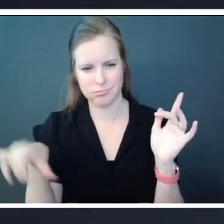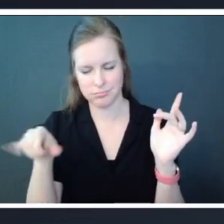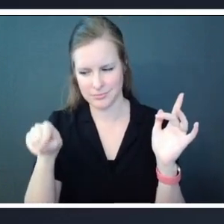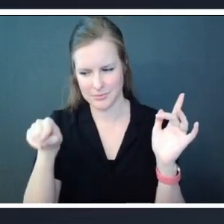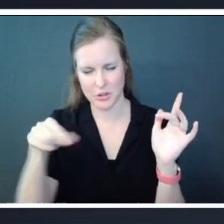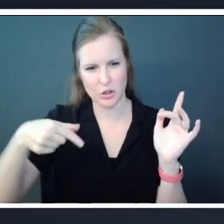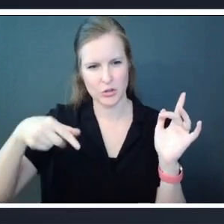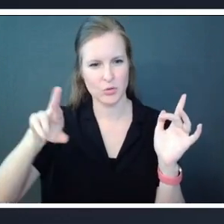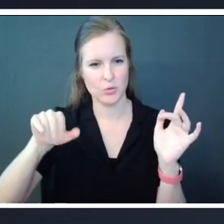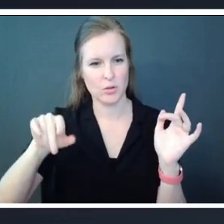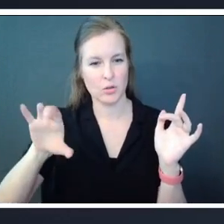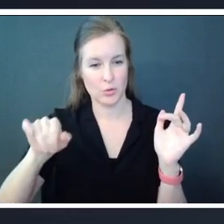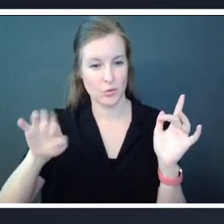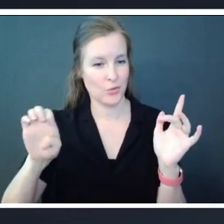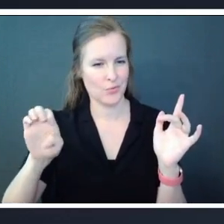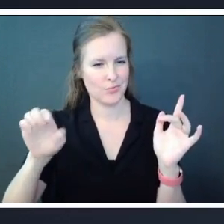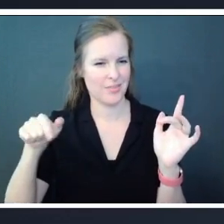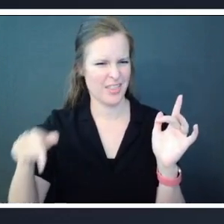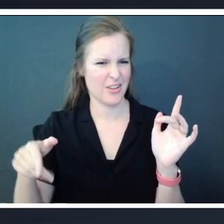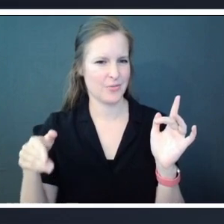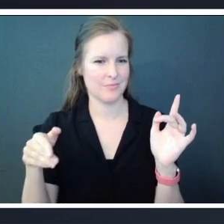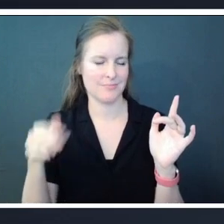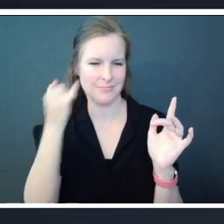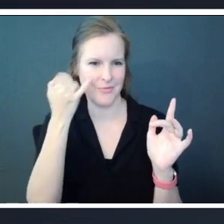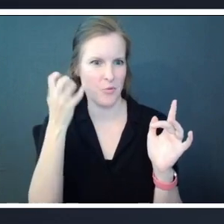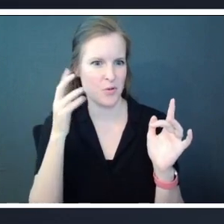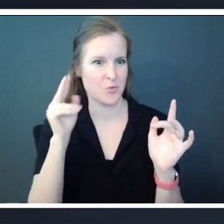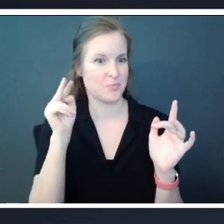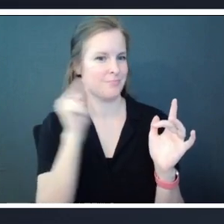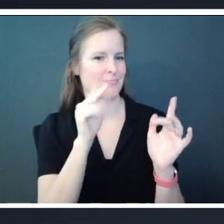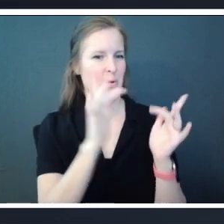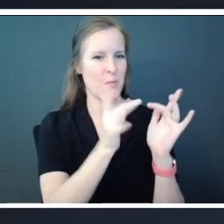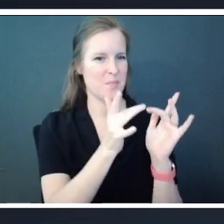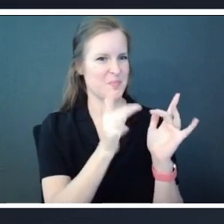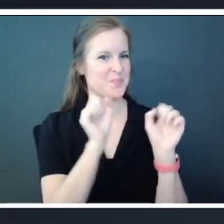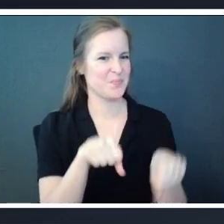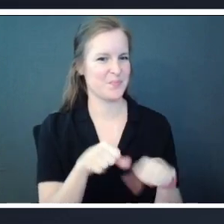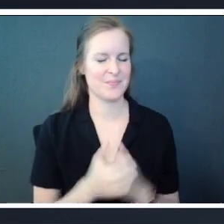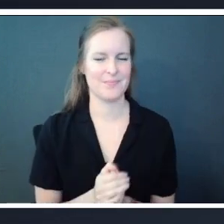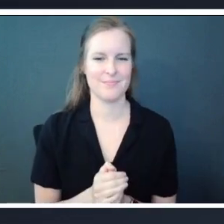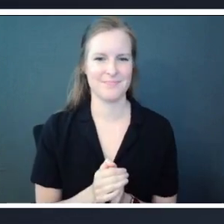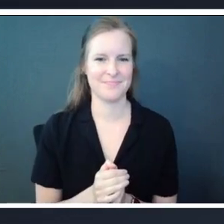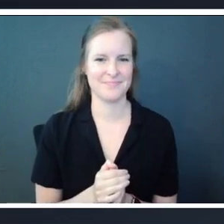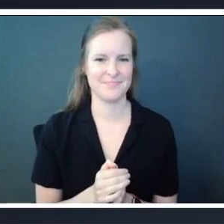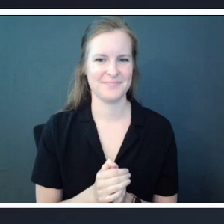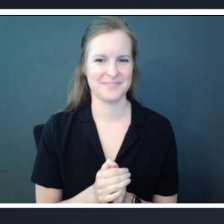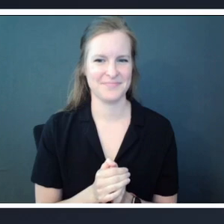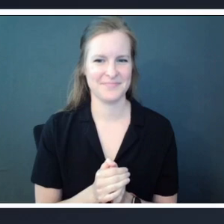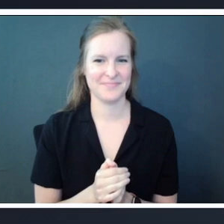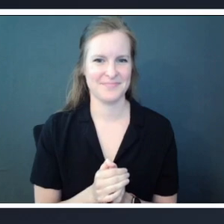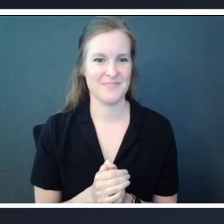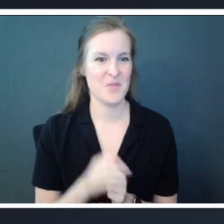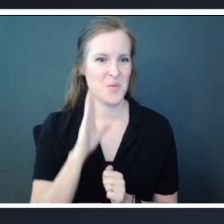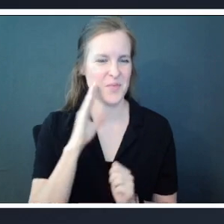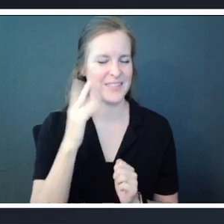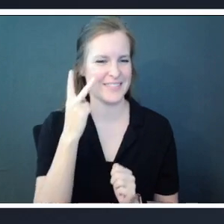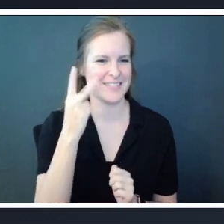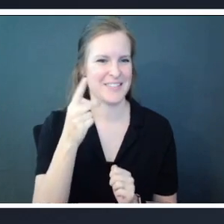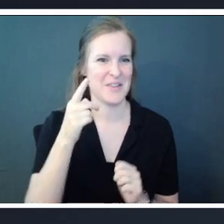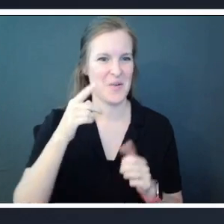website, go there. This is what you would see on our conservation classroom page. You would see a